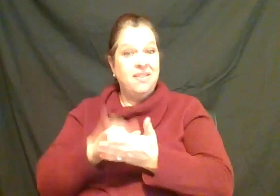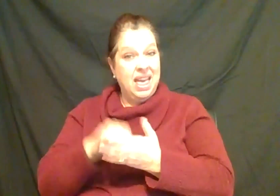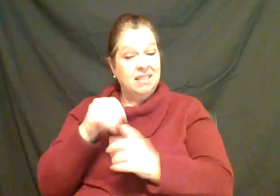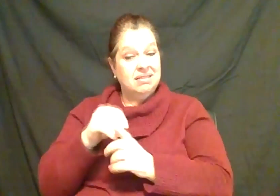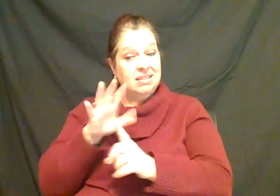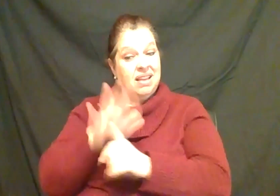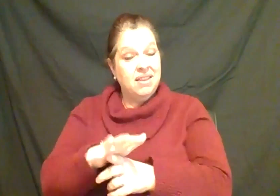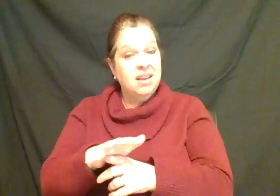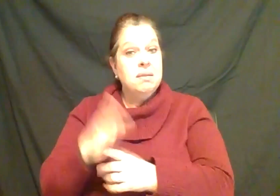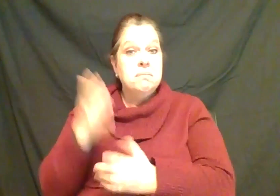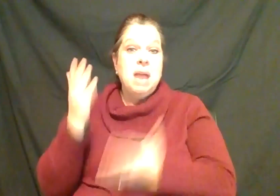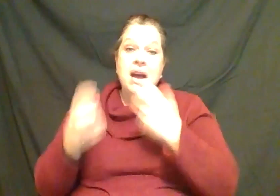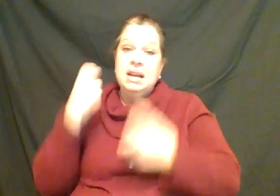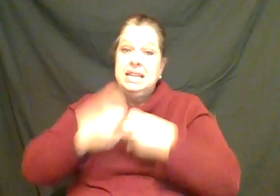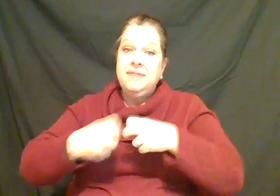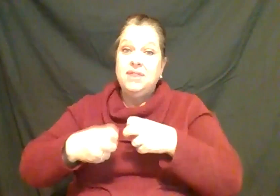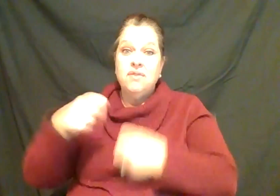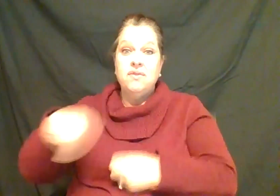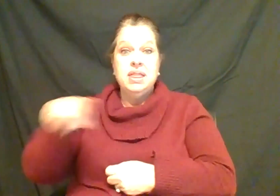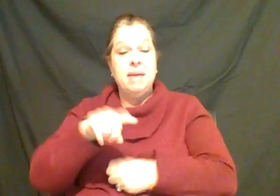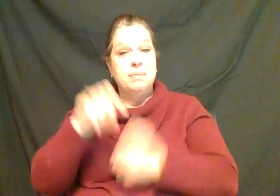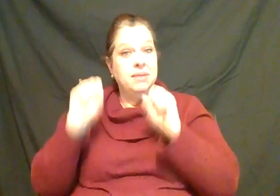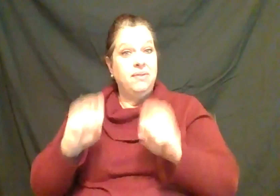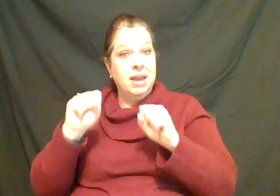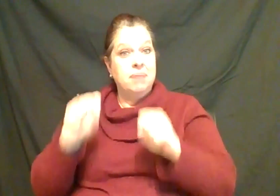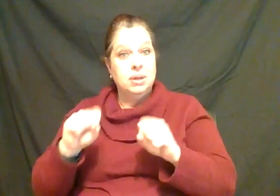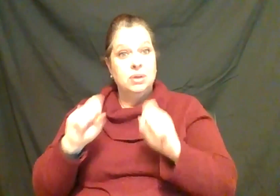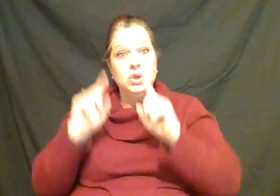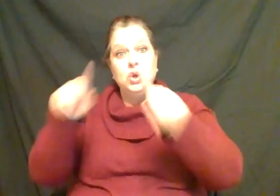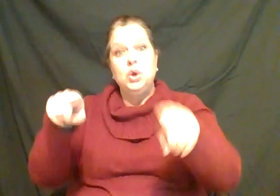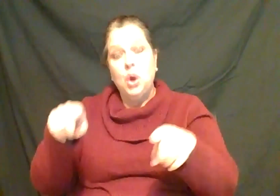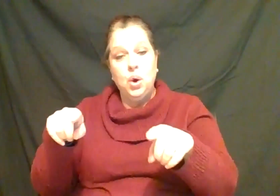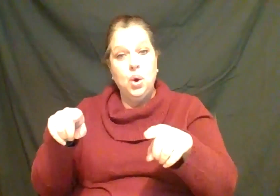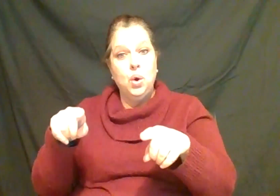may make it very difficult for them to be eligible to attend a center or the advanced technology